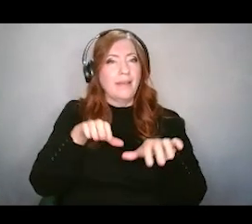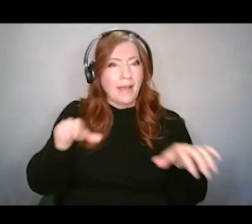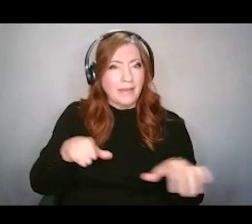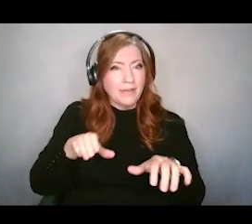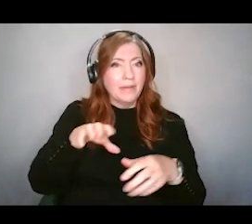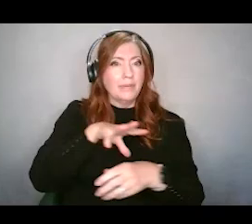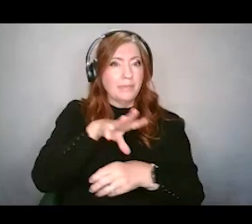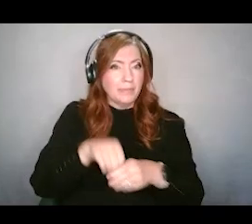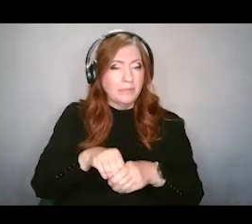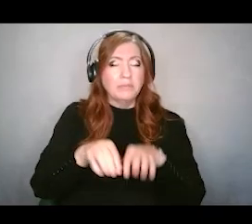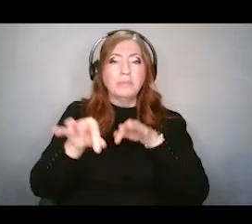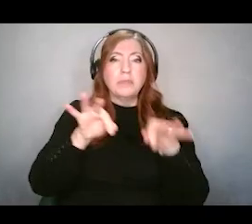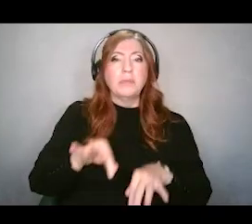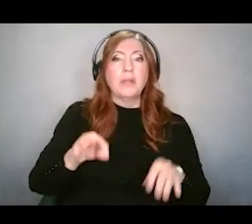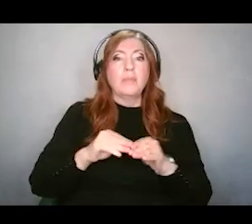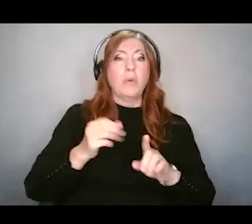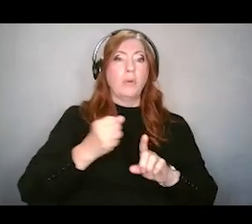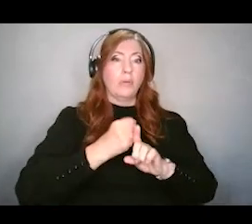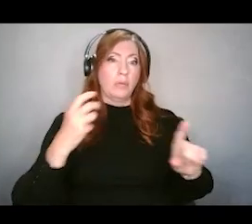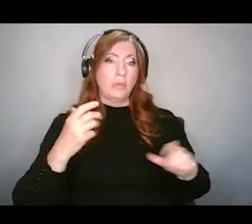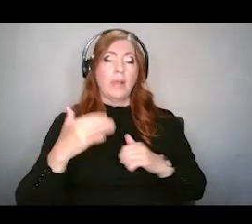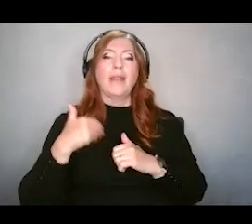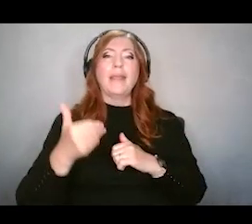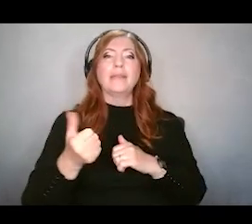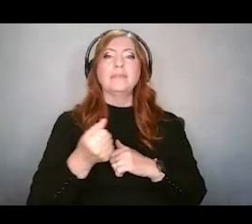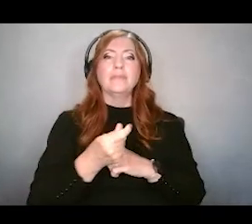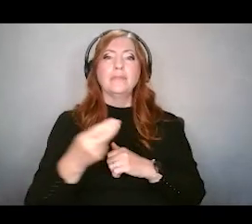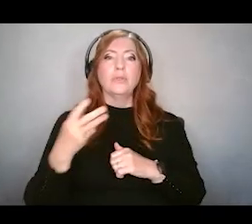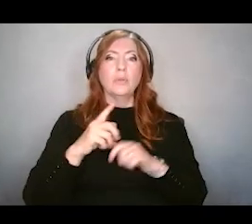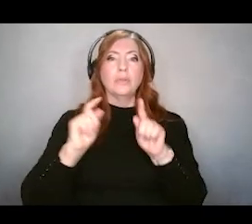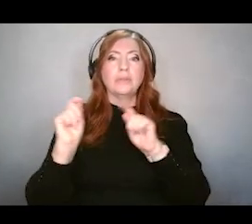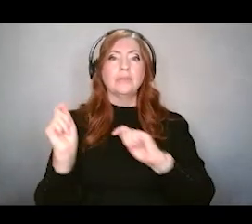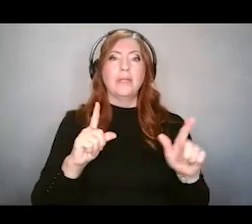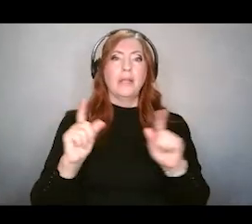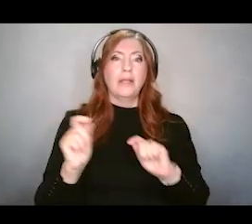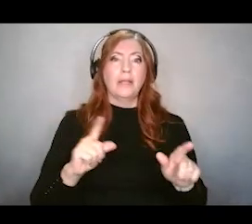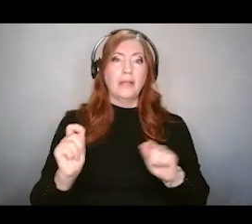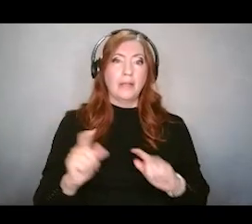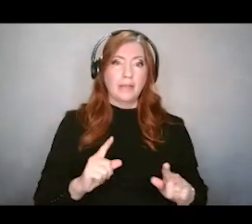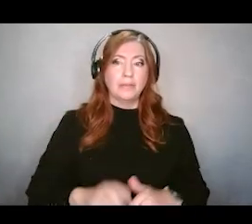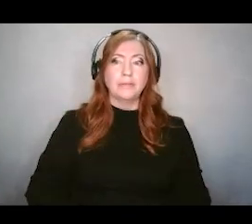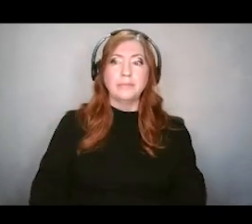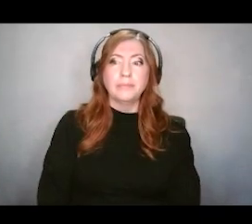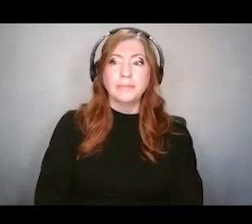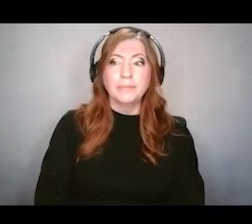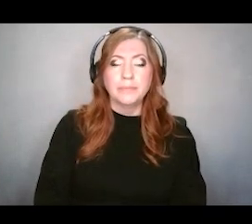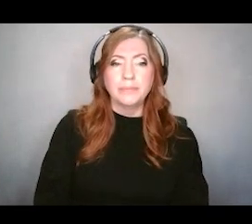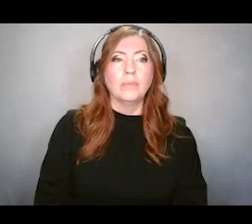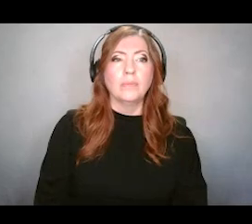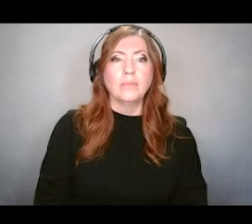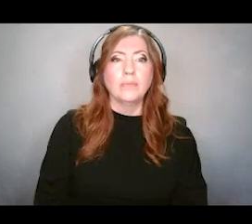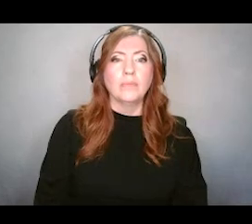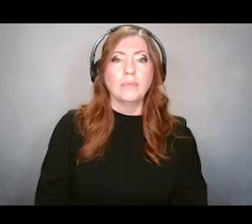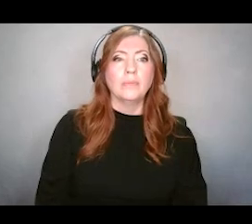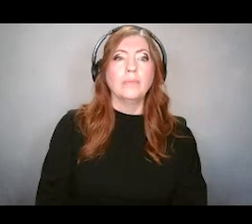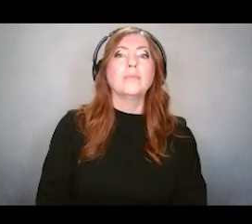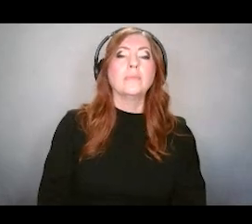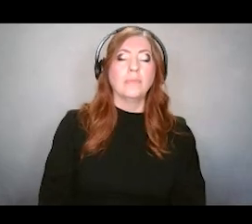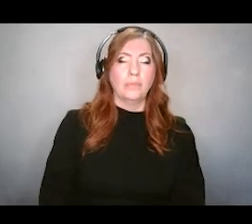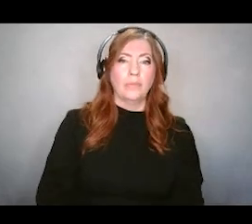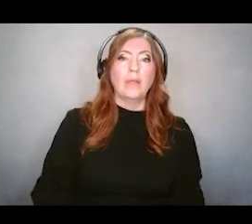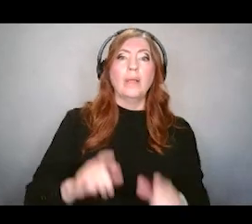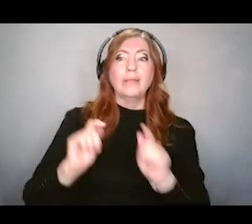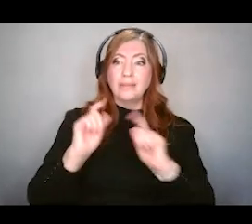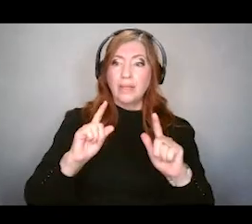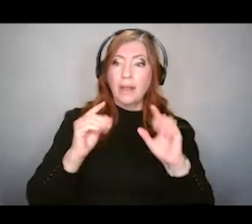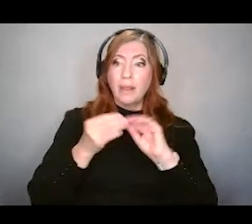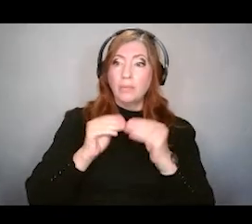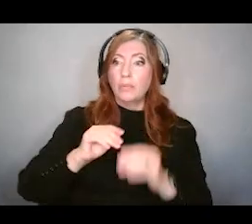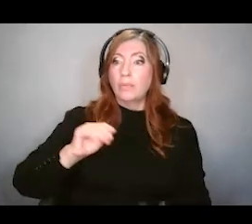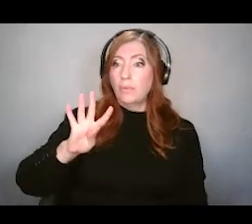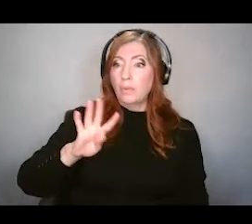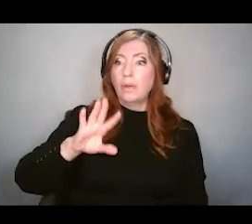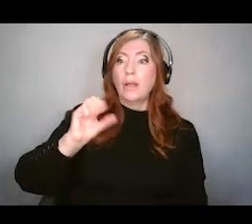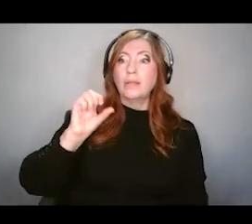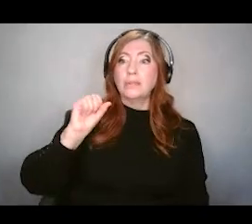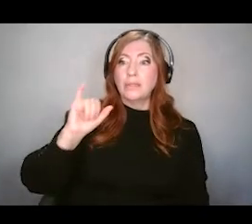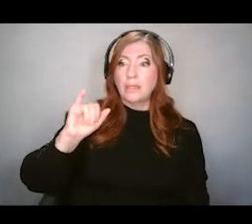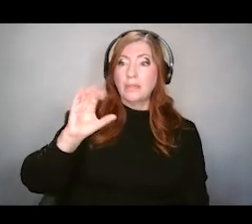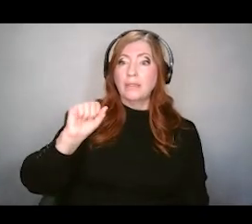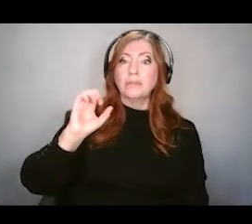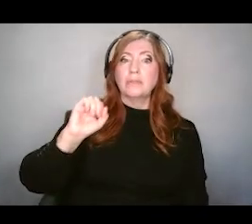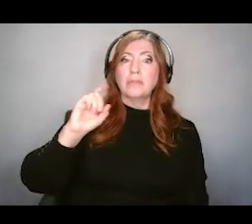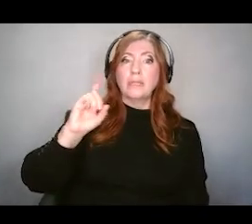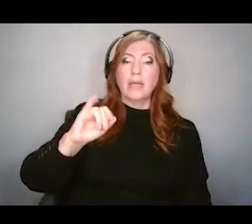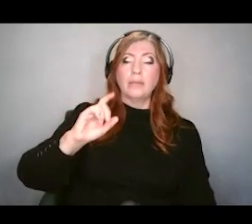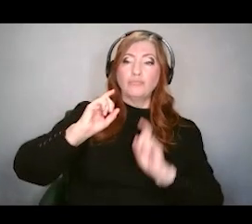more detail on the next few slides. Slide 4, SSI/SSDI Award Letters.